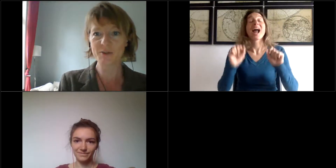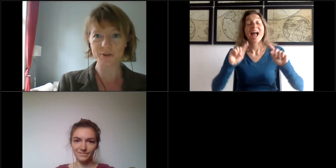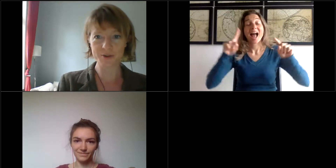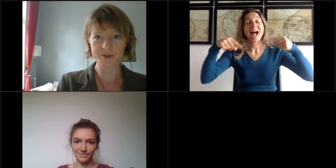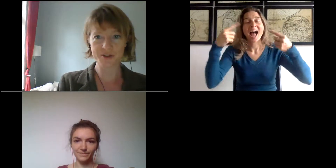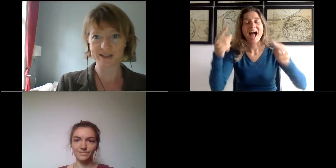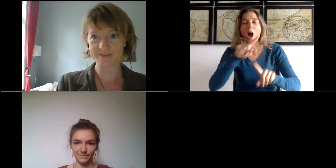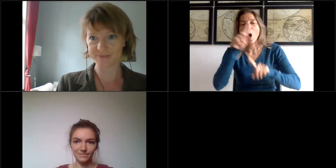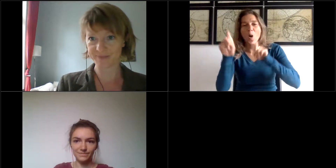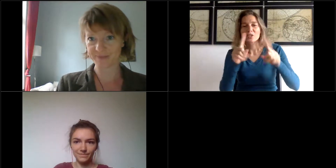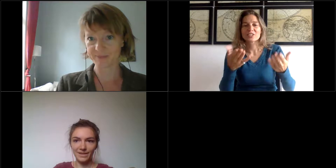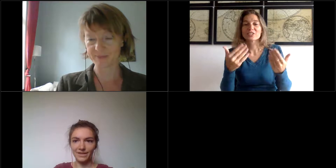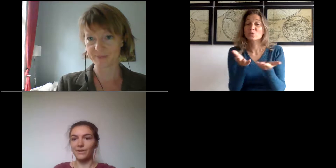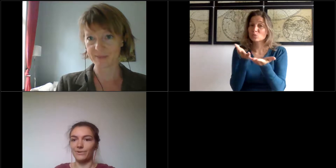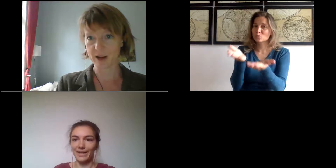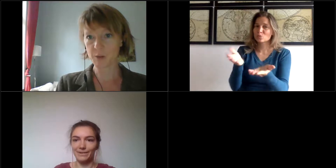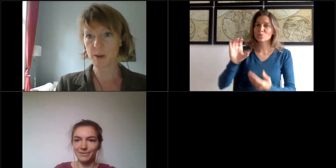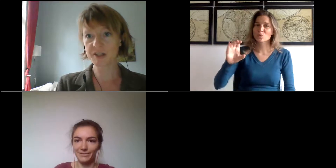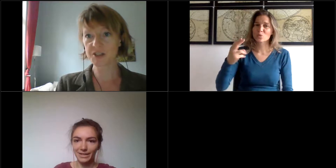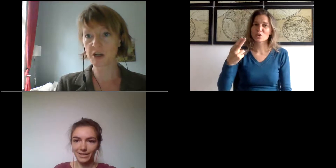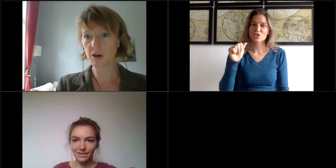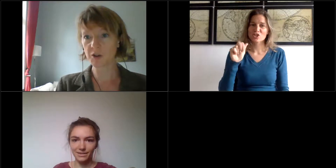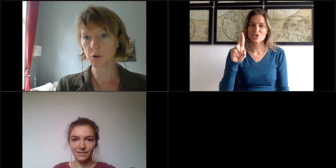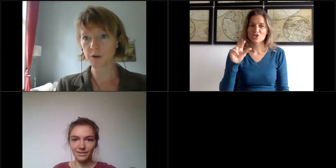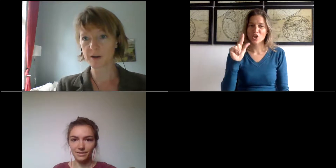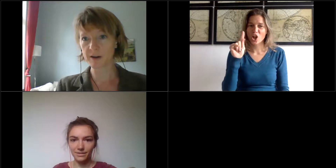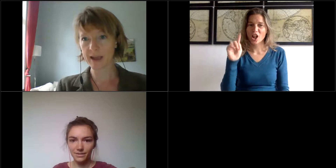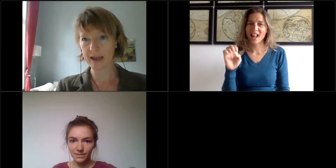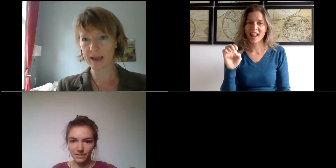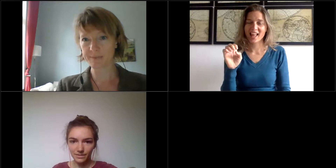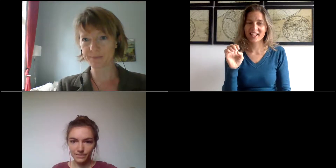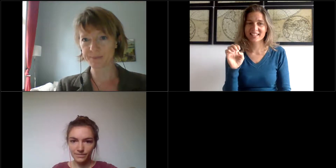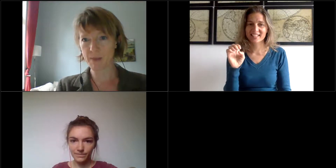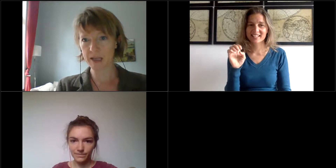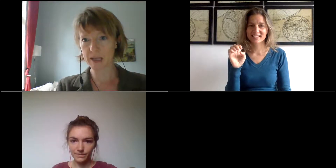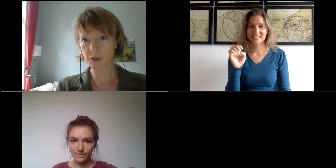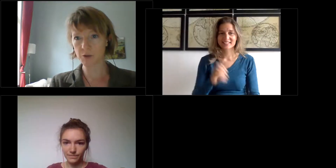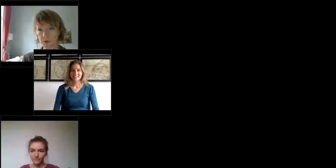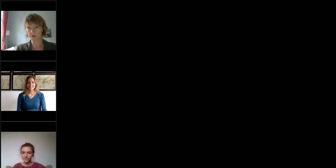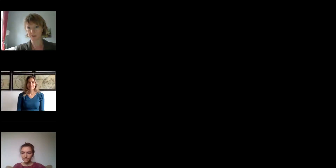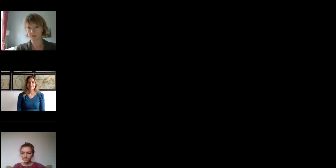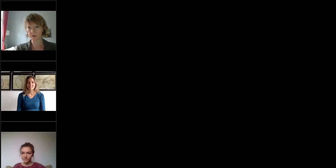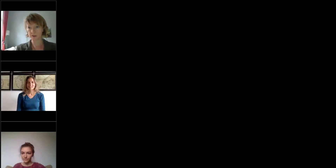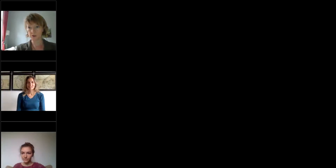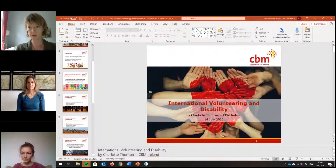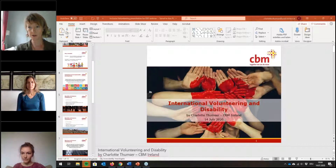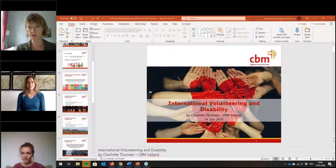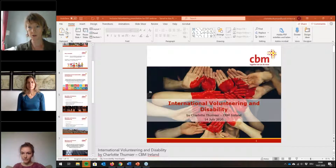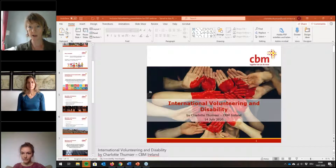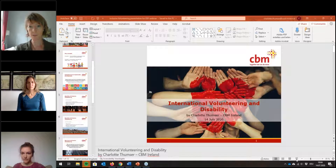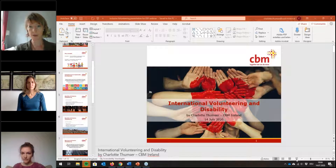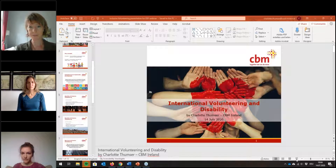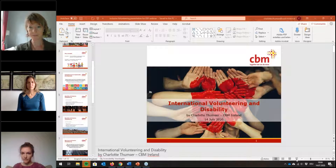I give you the floor. Can you turn on your mic and camera?